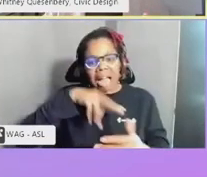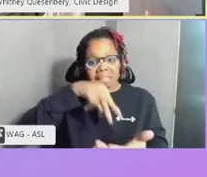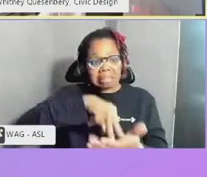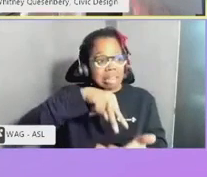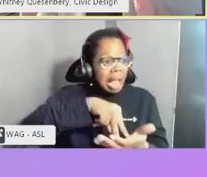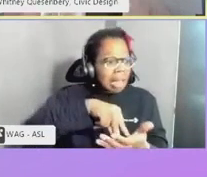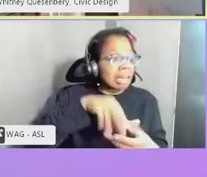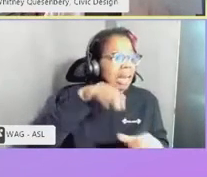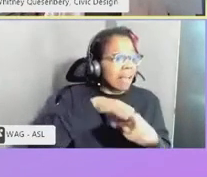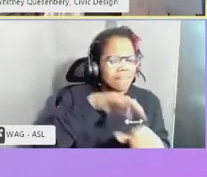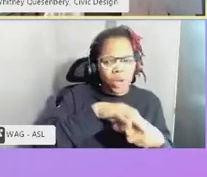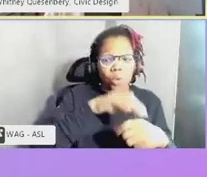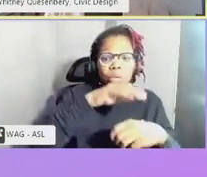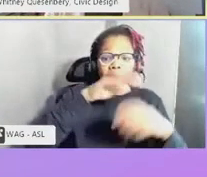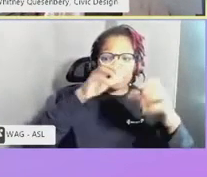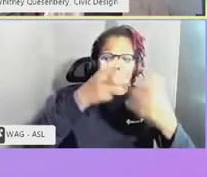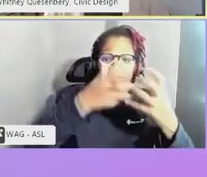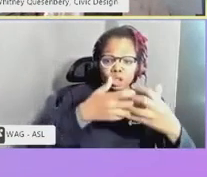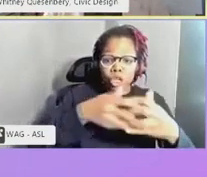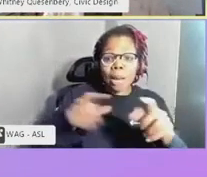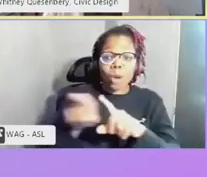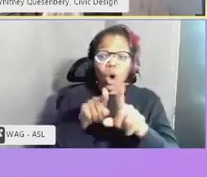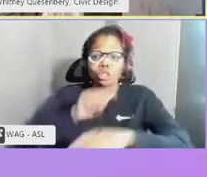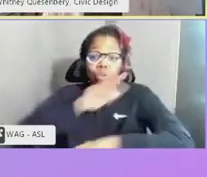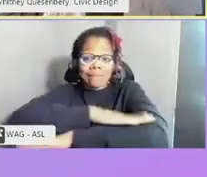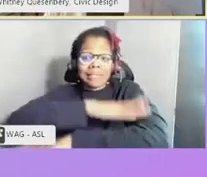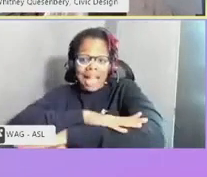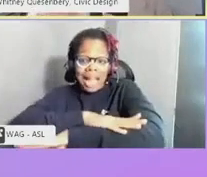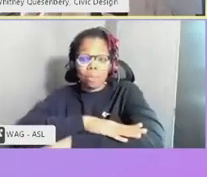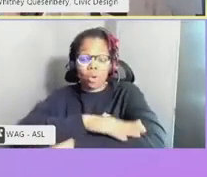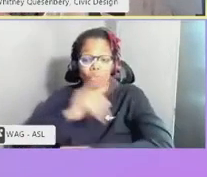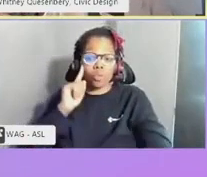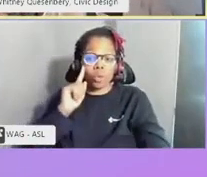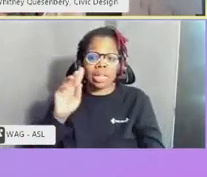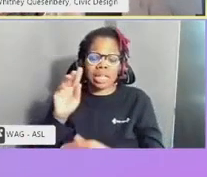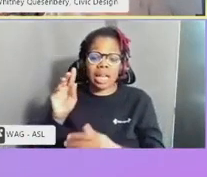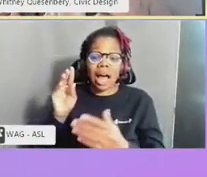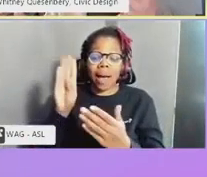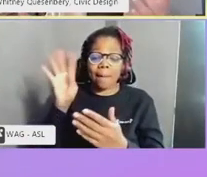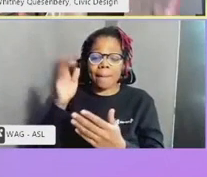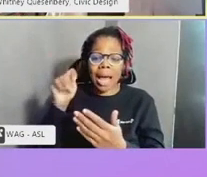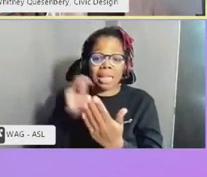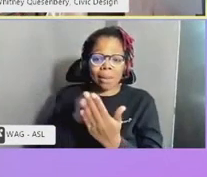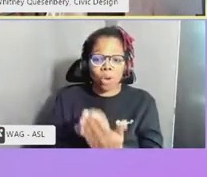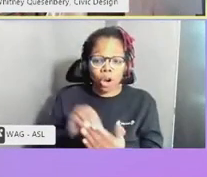accommodation, right? In the middle we have accessibility, a photograph of a gym where a guy is standing at a voting